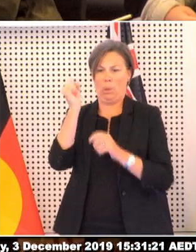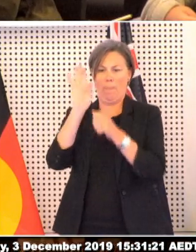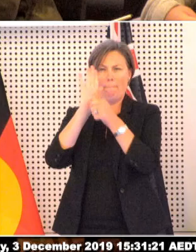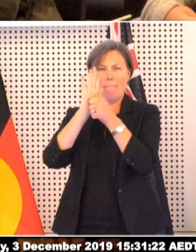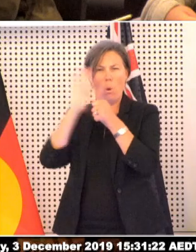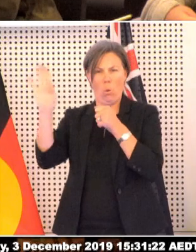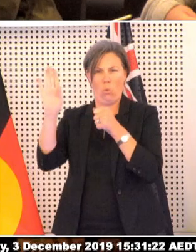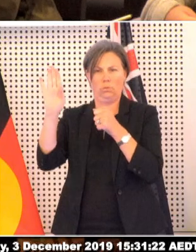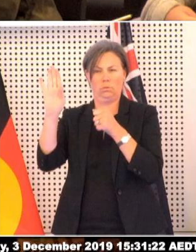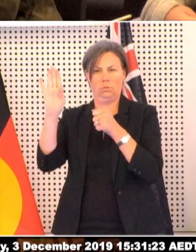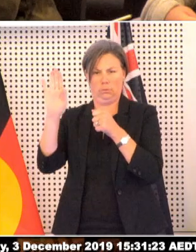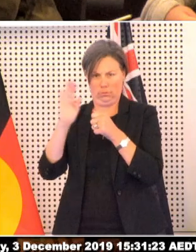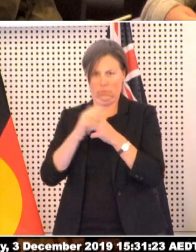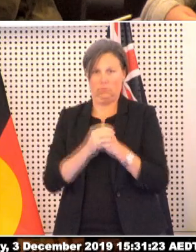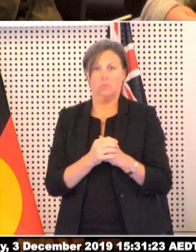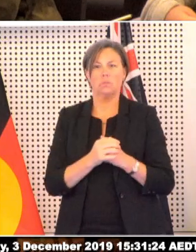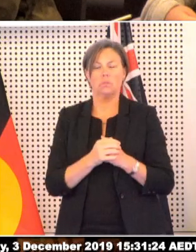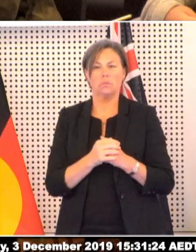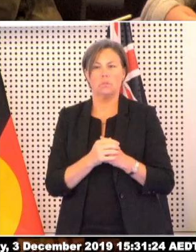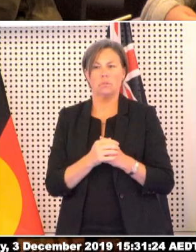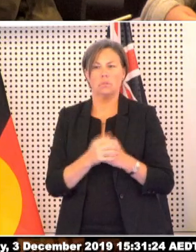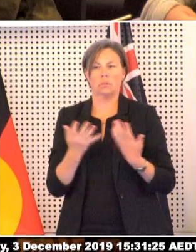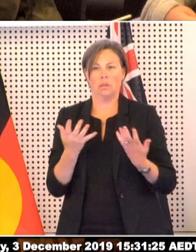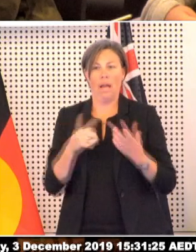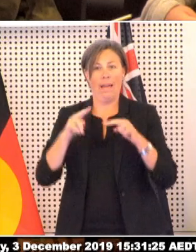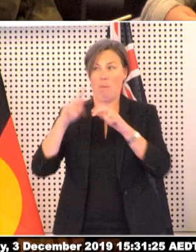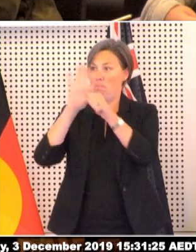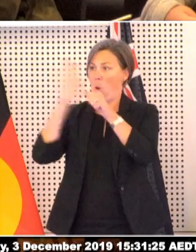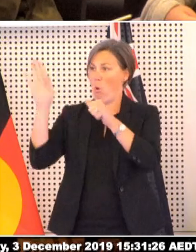How does a board get that to actually flow through an organisation?